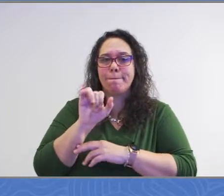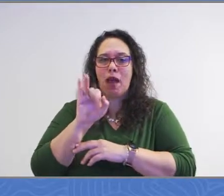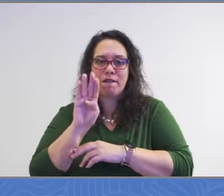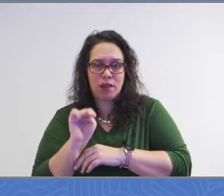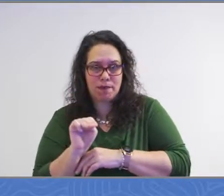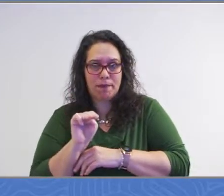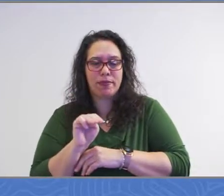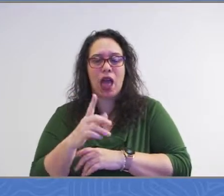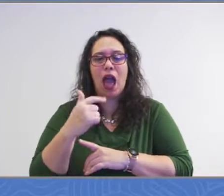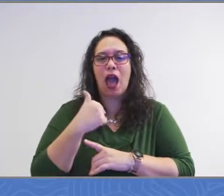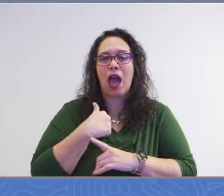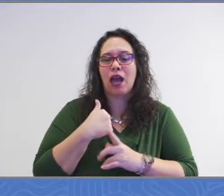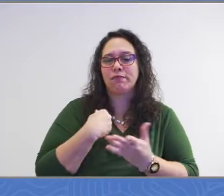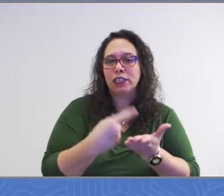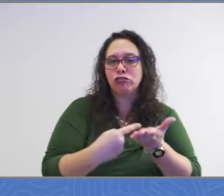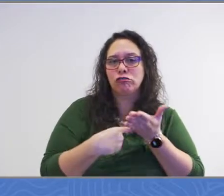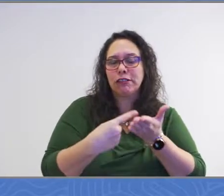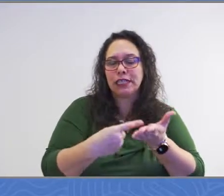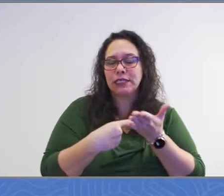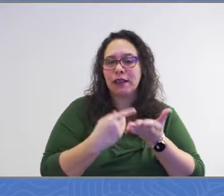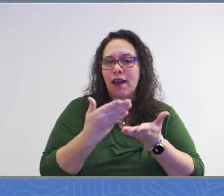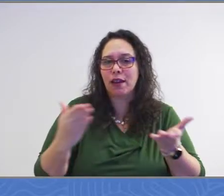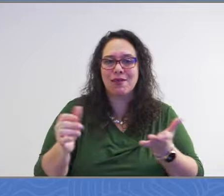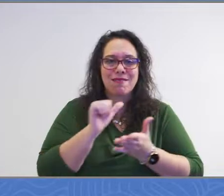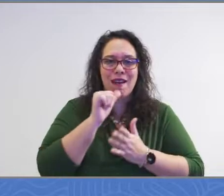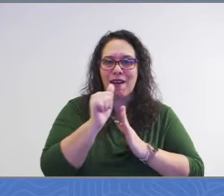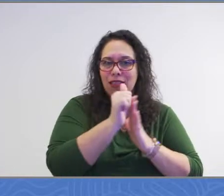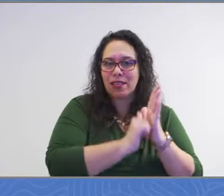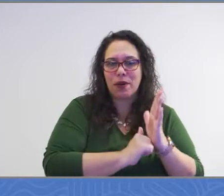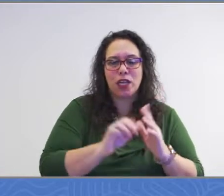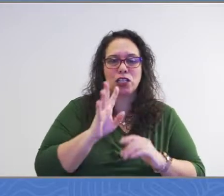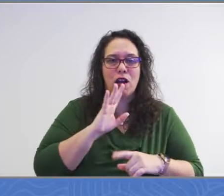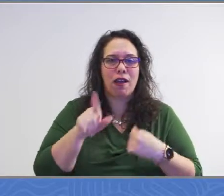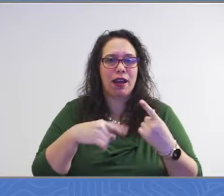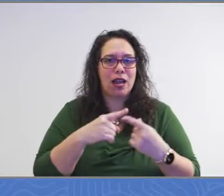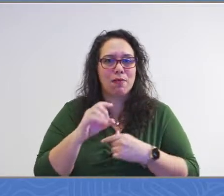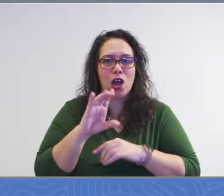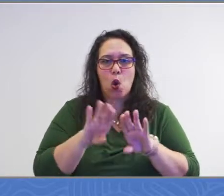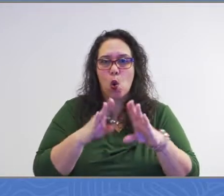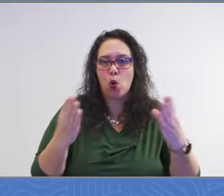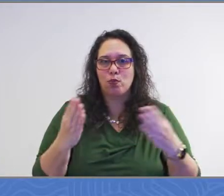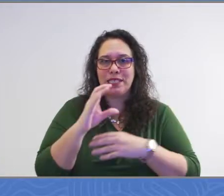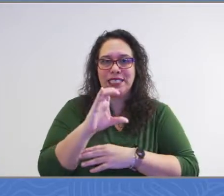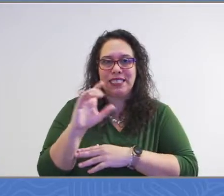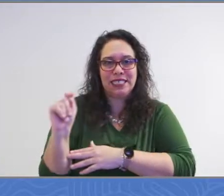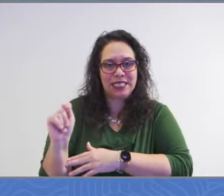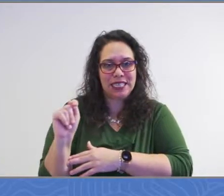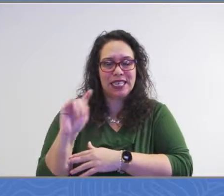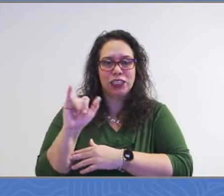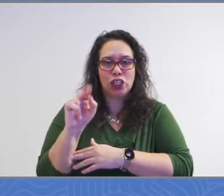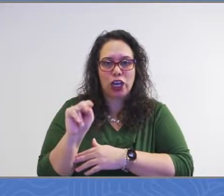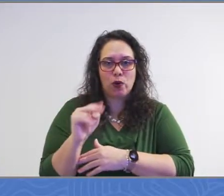to start of the CCT in-person teaching on Tuesday, January 19. I'm calling to give my support